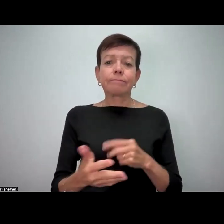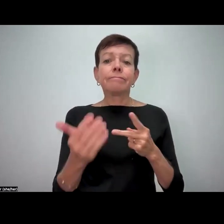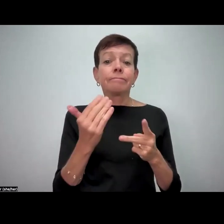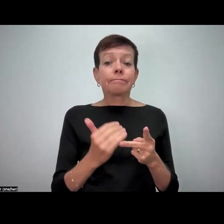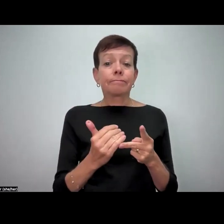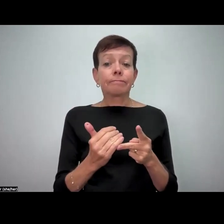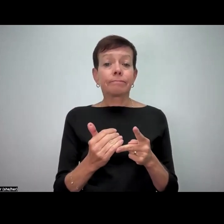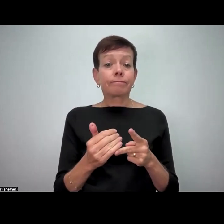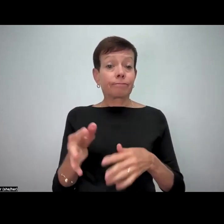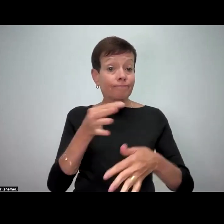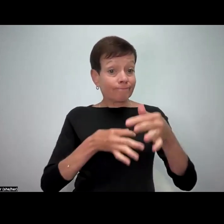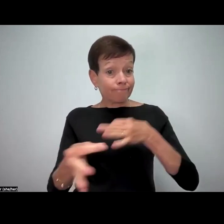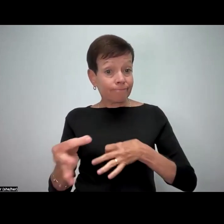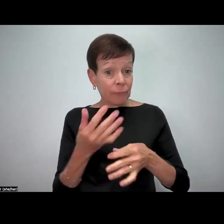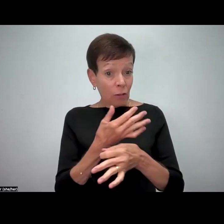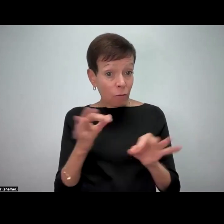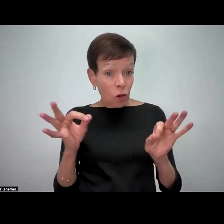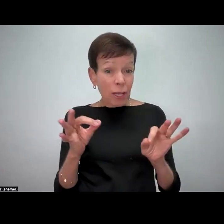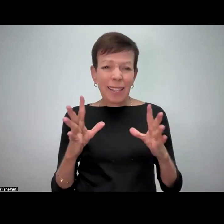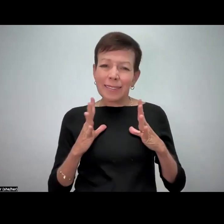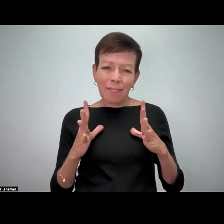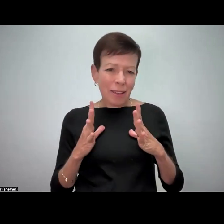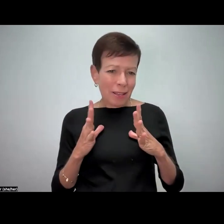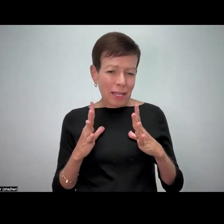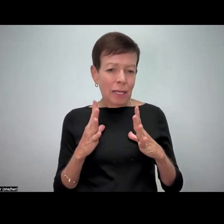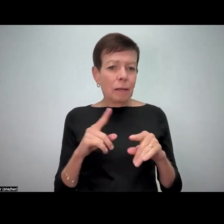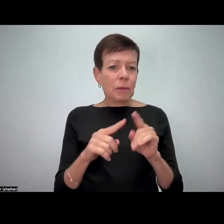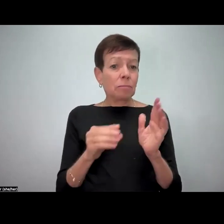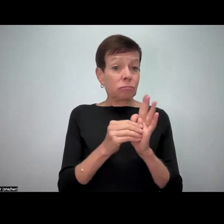if you can include that, even as a quote from a company, if you're working,